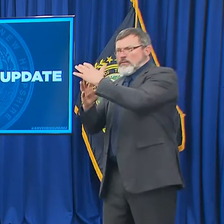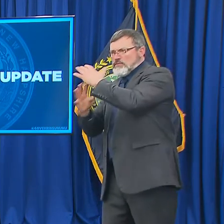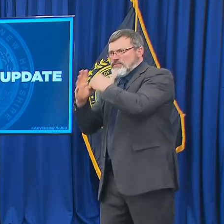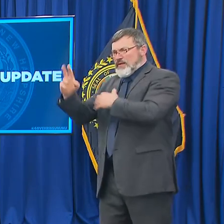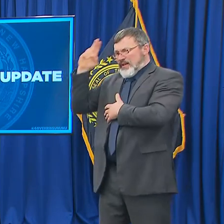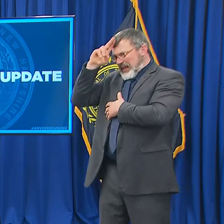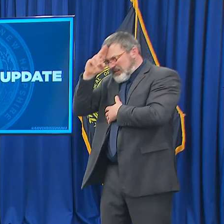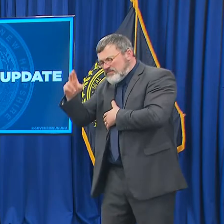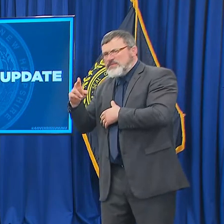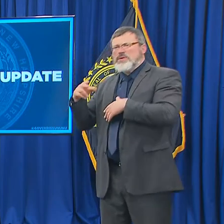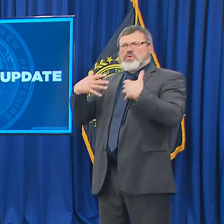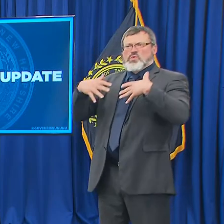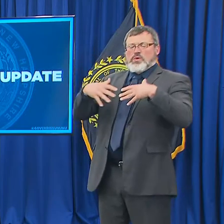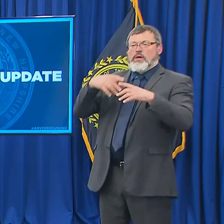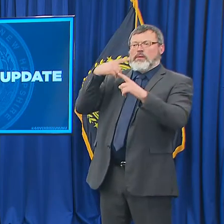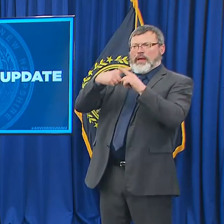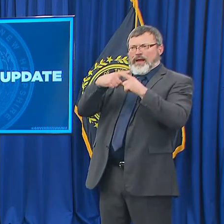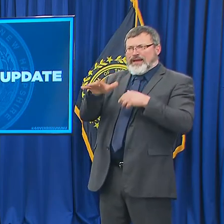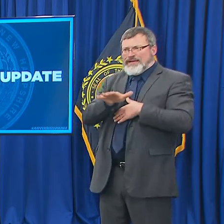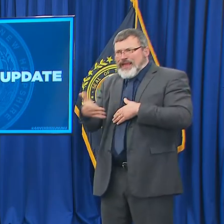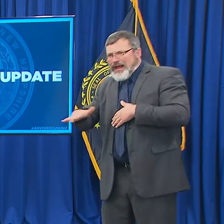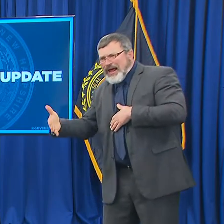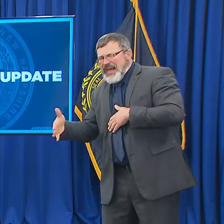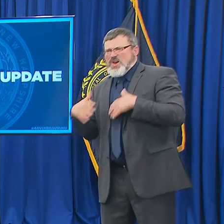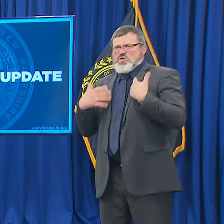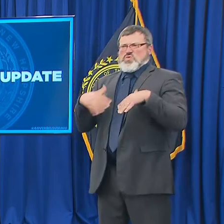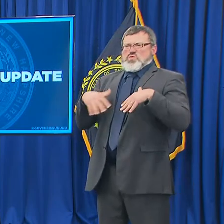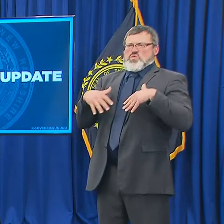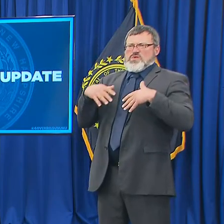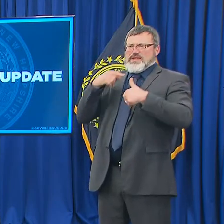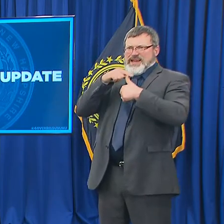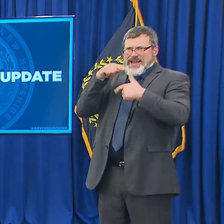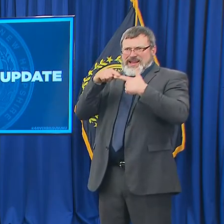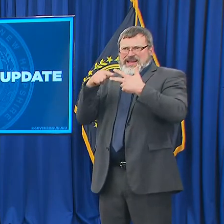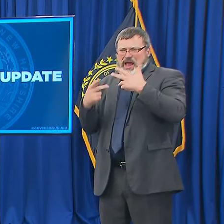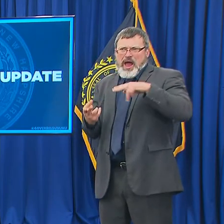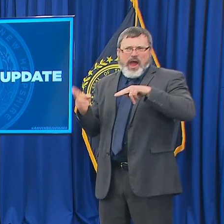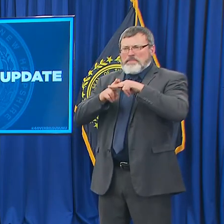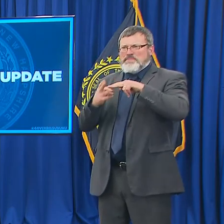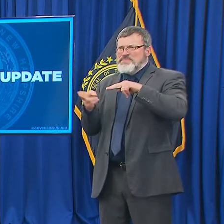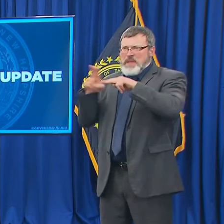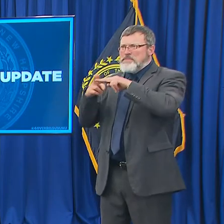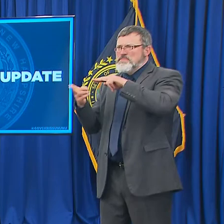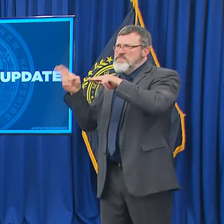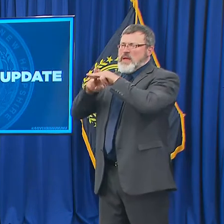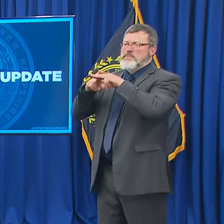maintaining social distancing when around other people and wearing cloth face masks even when